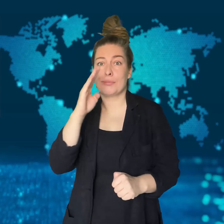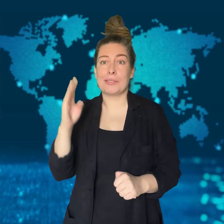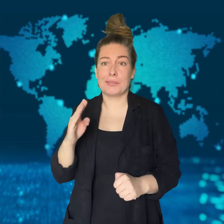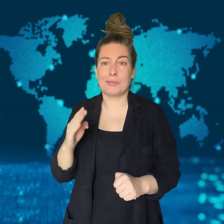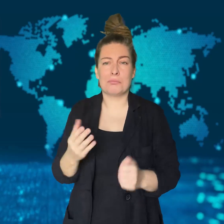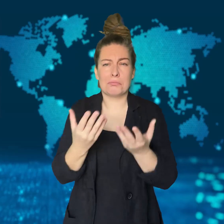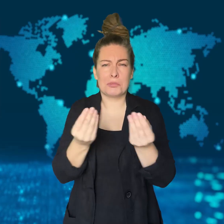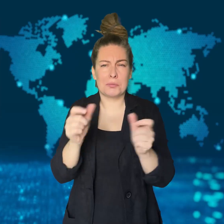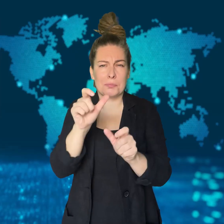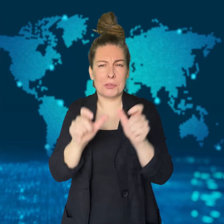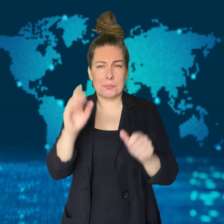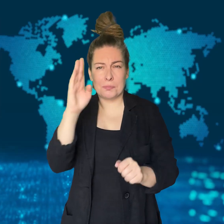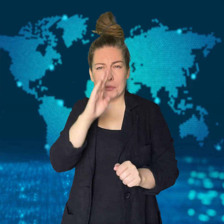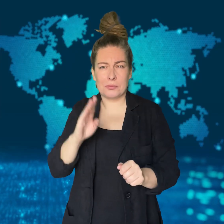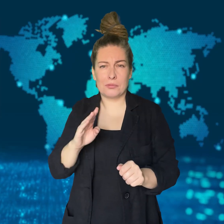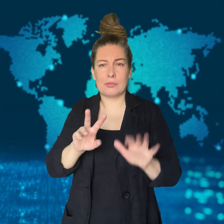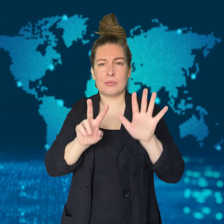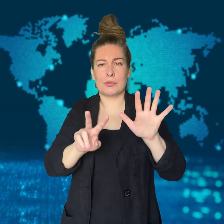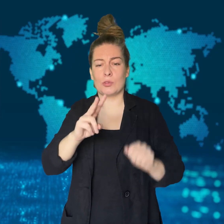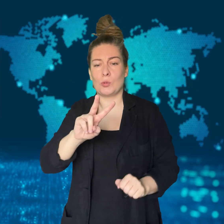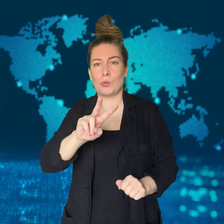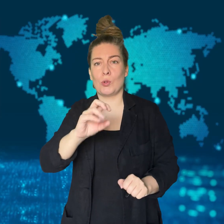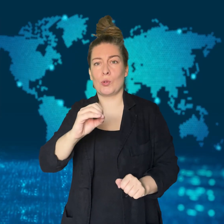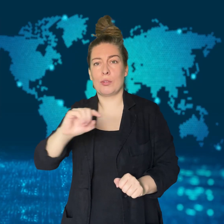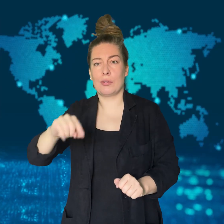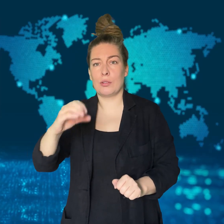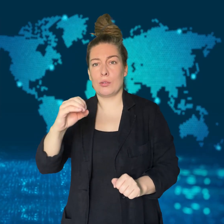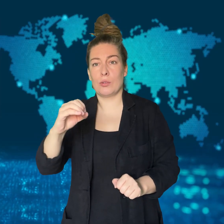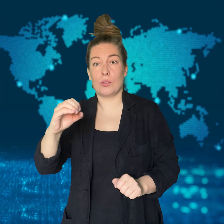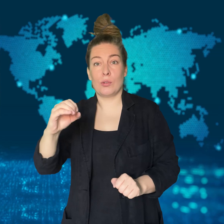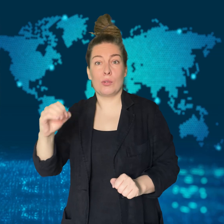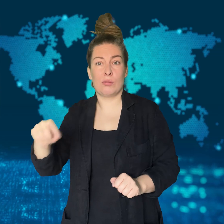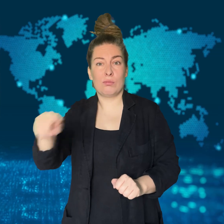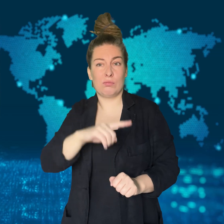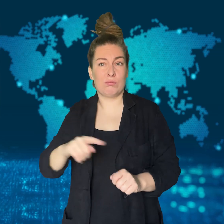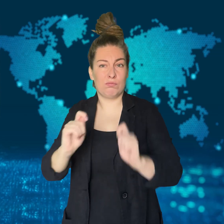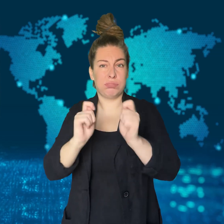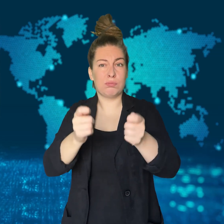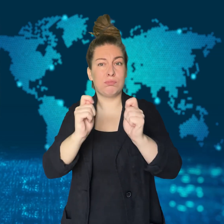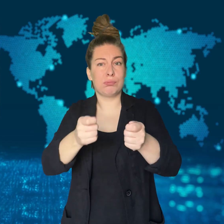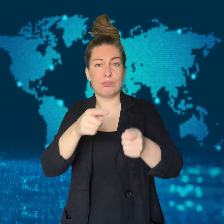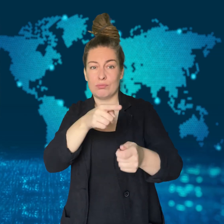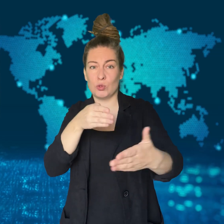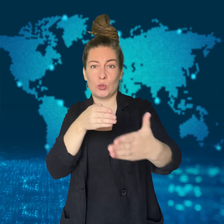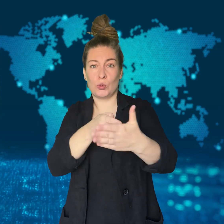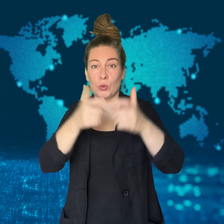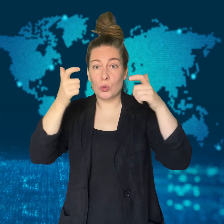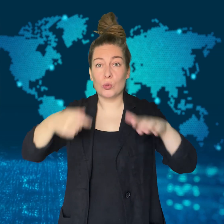and Vale because of the 2015 collapse of the Mariana dam.